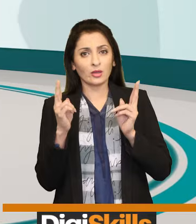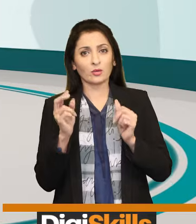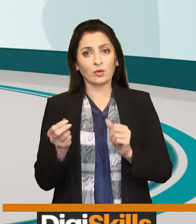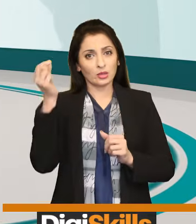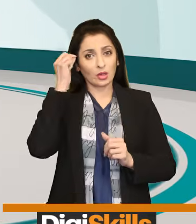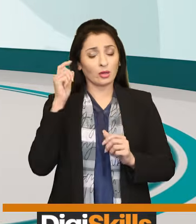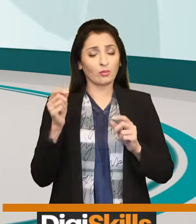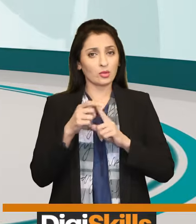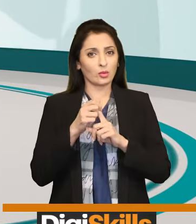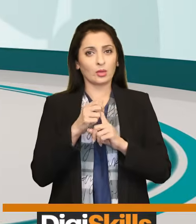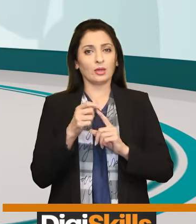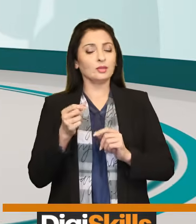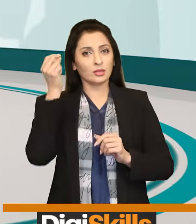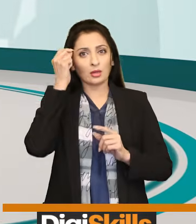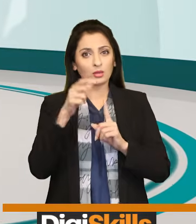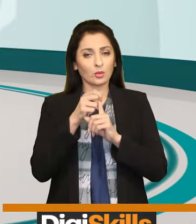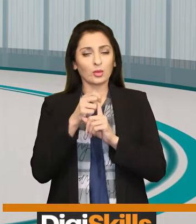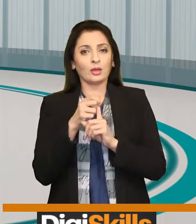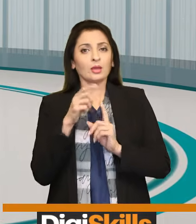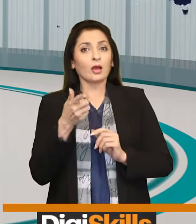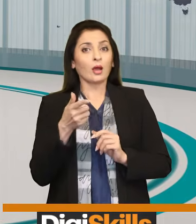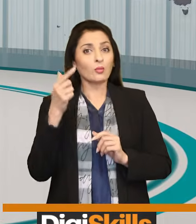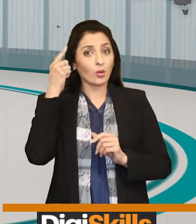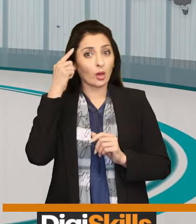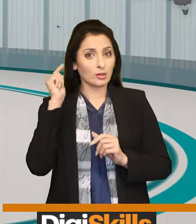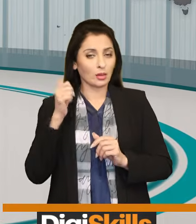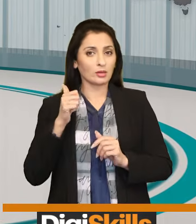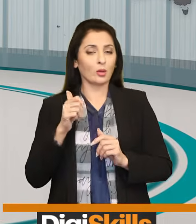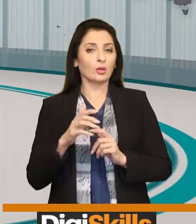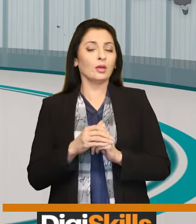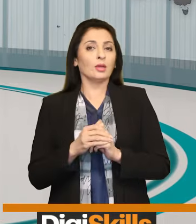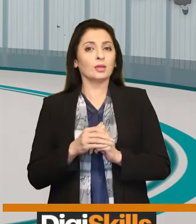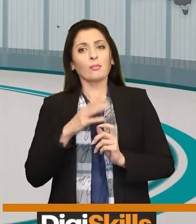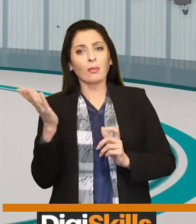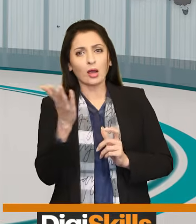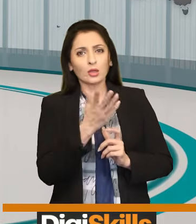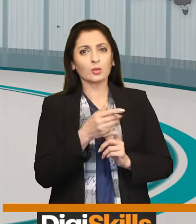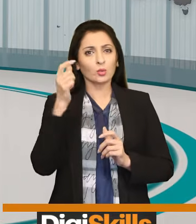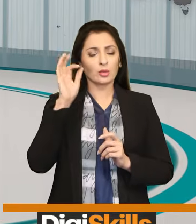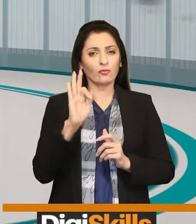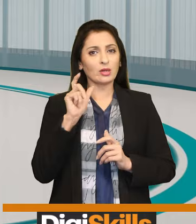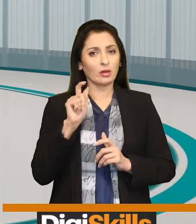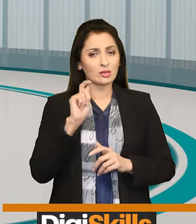This is important so that you can get an idea of how other freelancers work around the world?